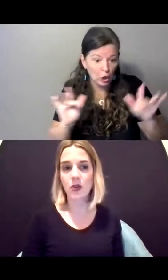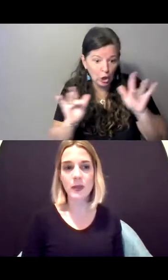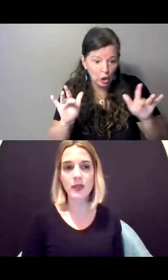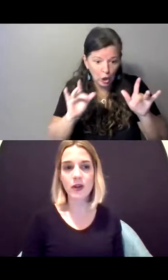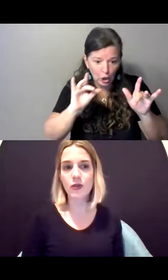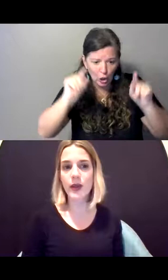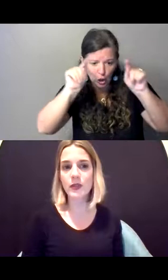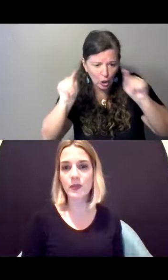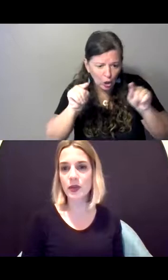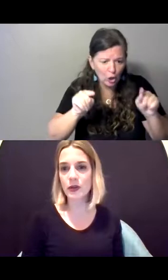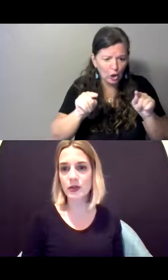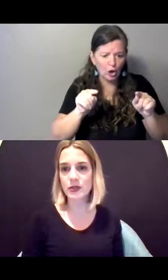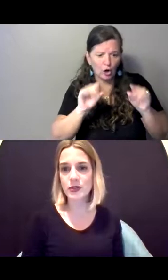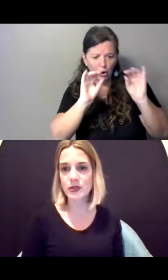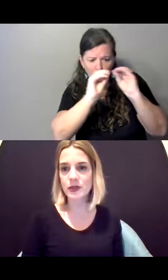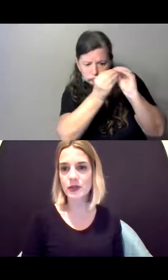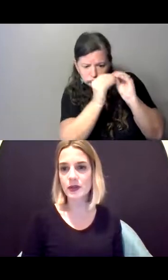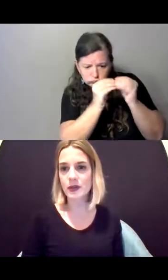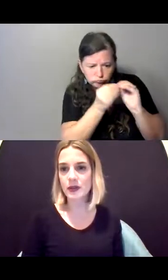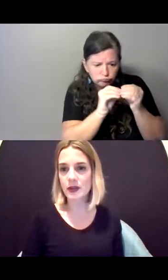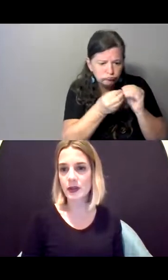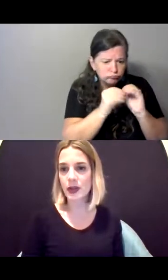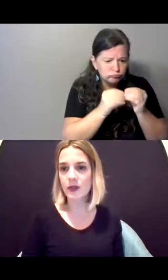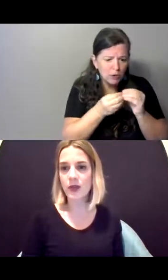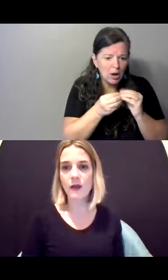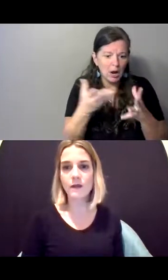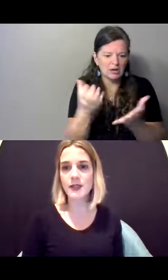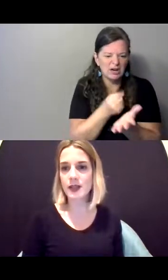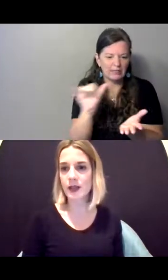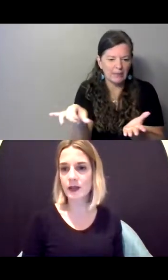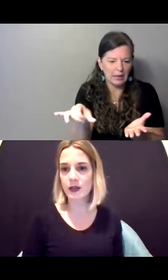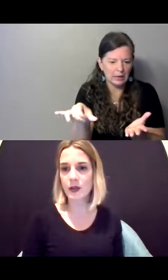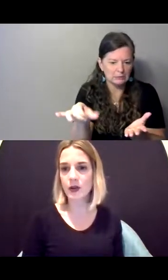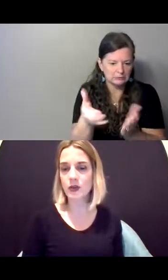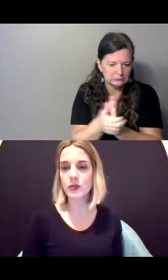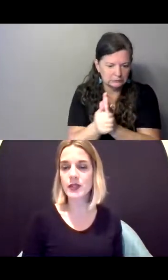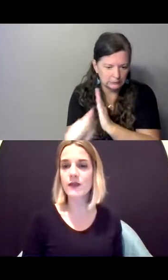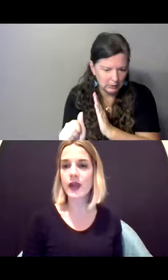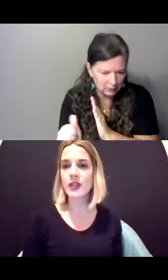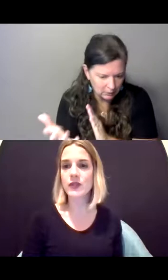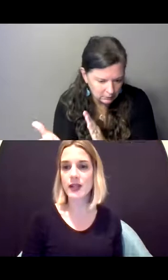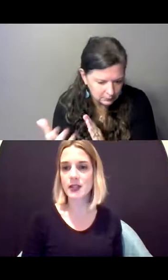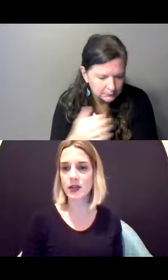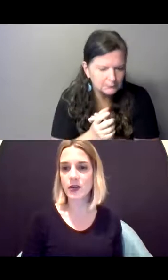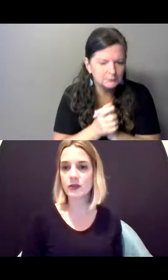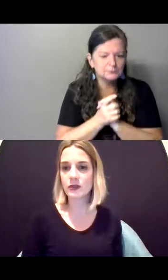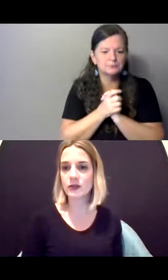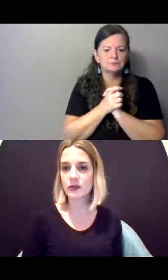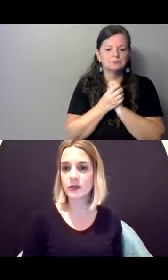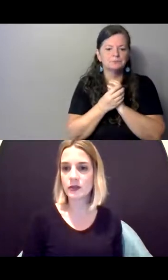or maybe they're great with computers and fixing computers. Well take advantage of that skill. Okay.